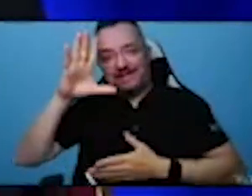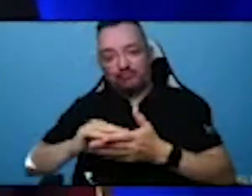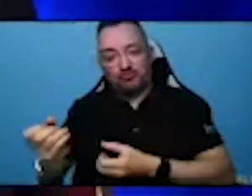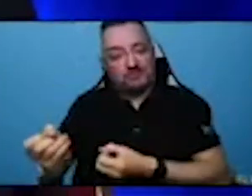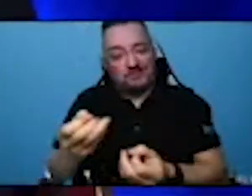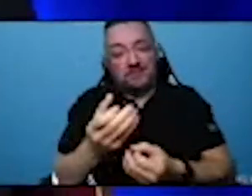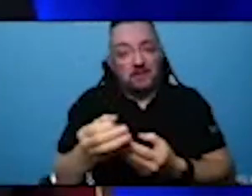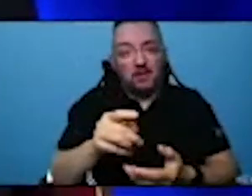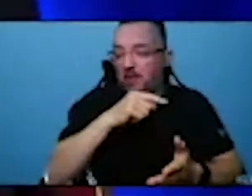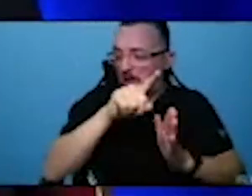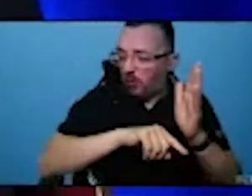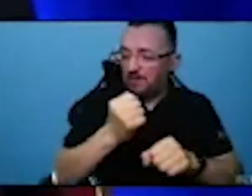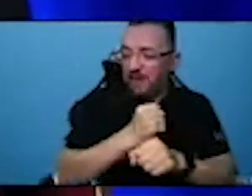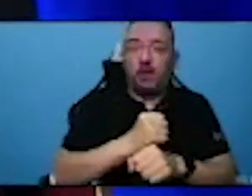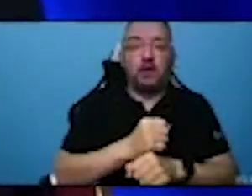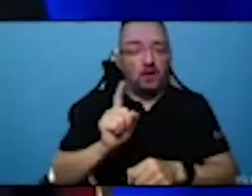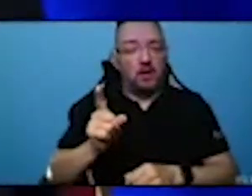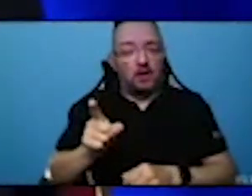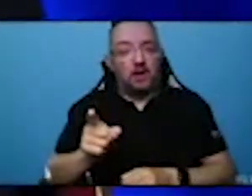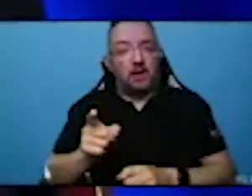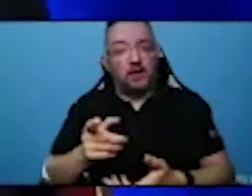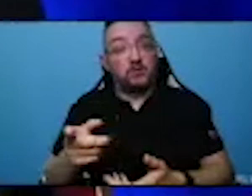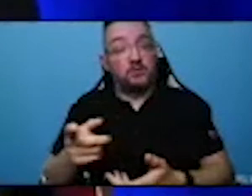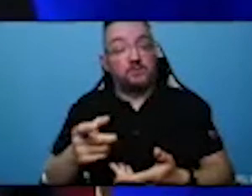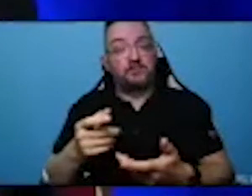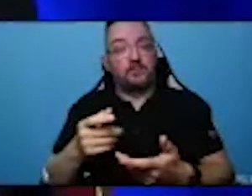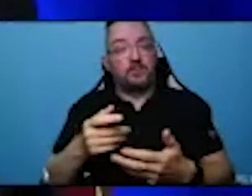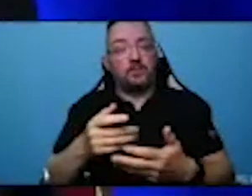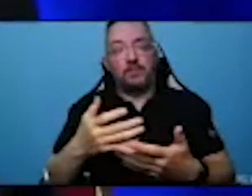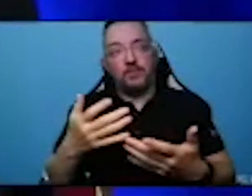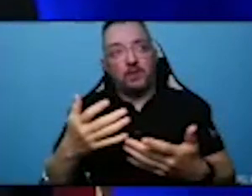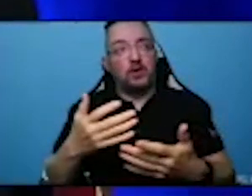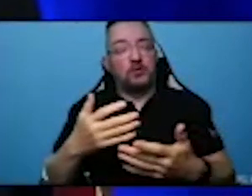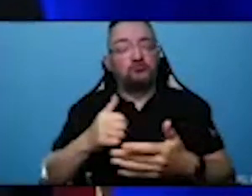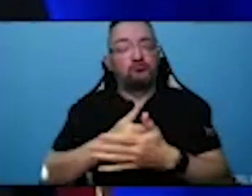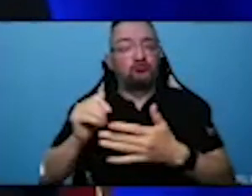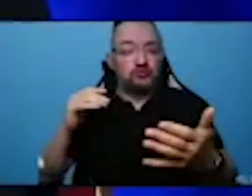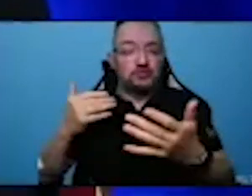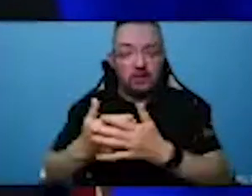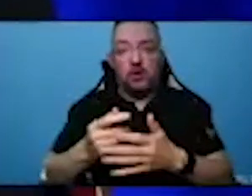too often been co-opted as a word where another word for consultation. Where somebody comes along and says,